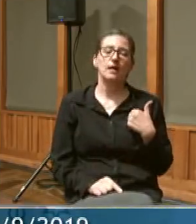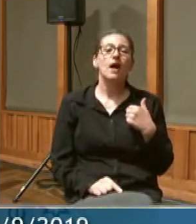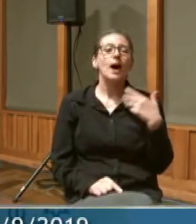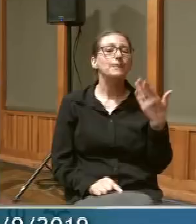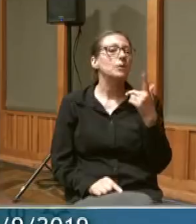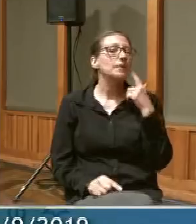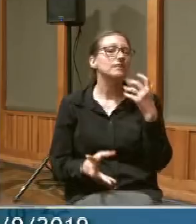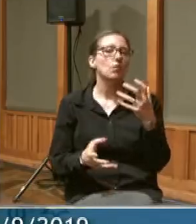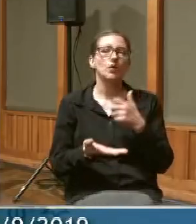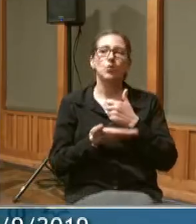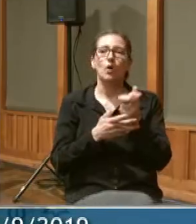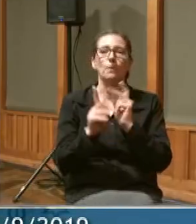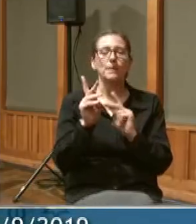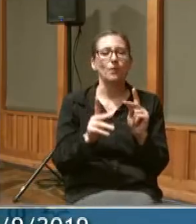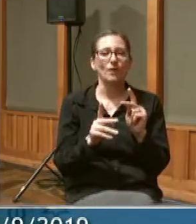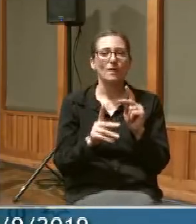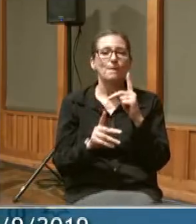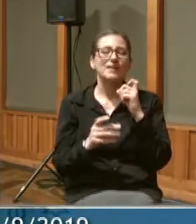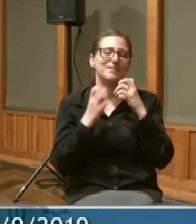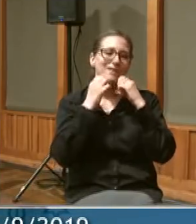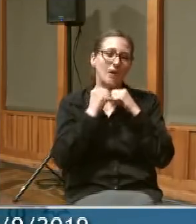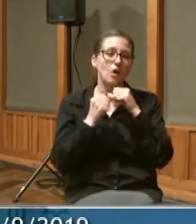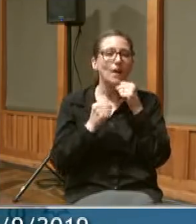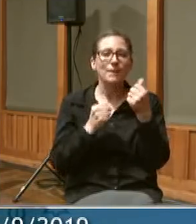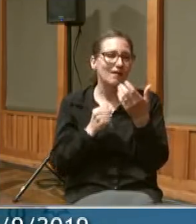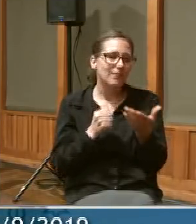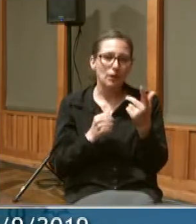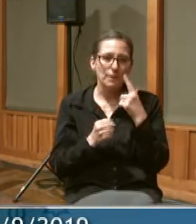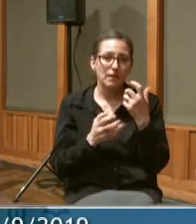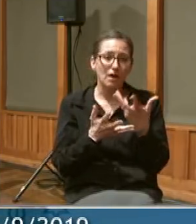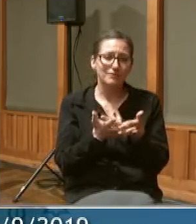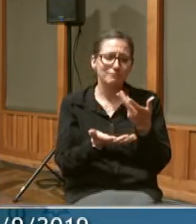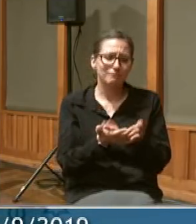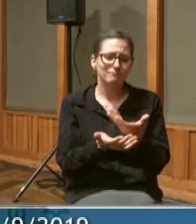FIRE ME YOU WON'T GET TALENT LIKE ME IN EAST PORTLAND. I'M THERE TO HELP PEOPLE.